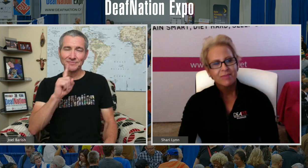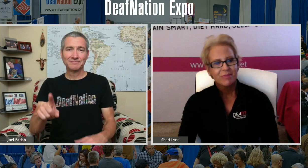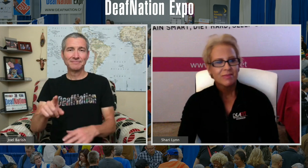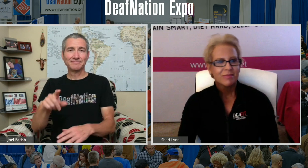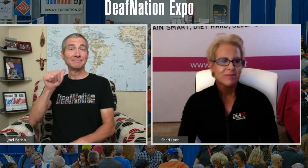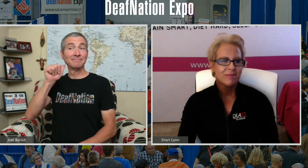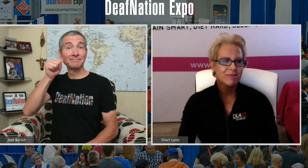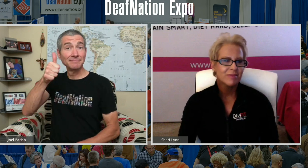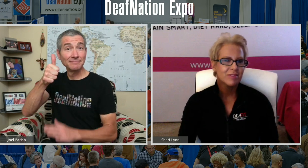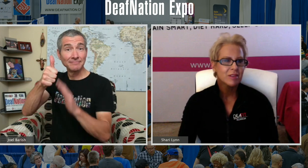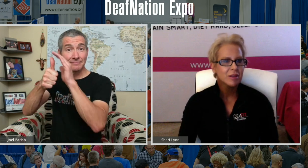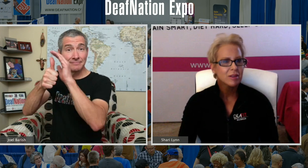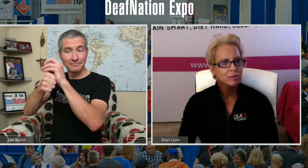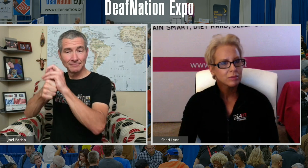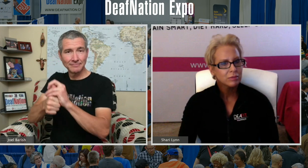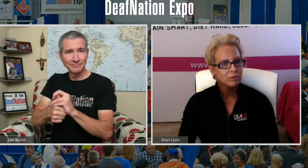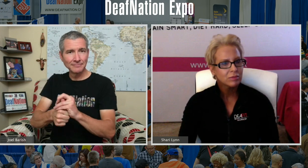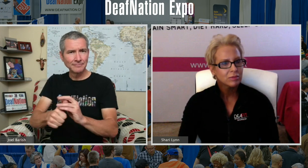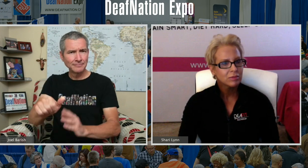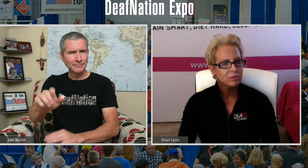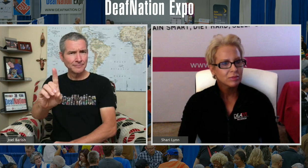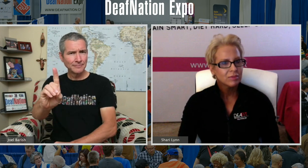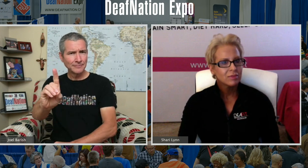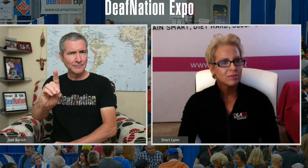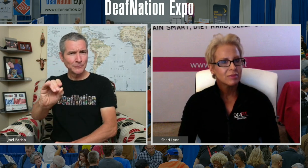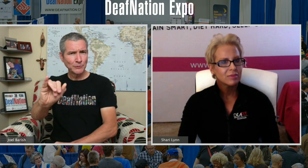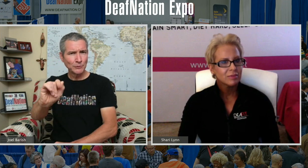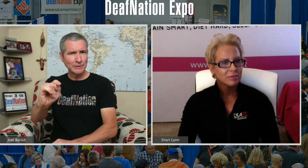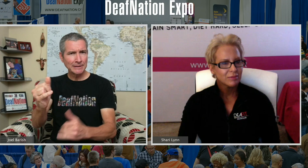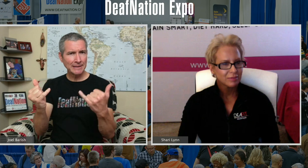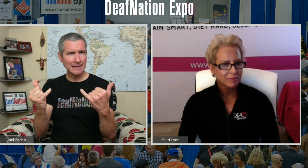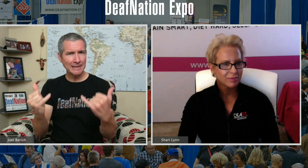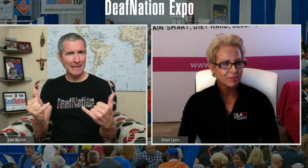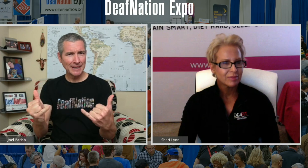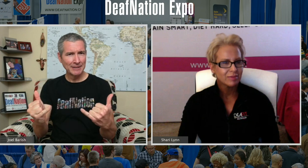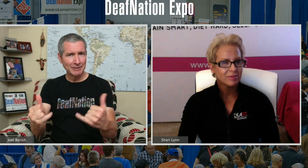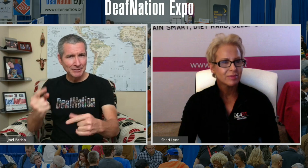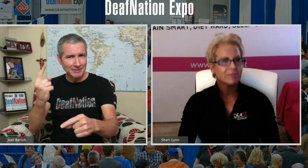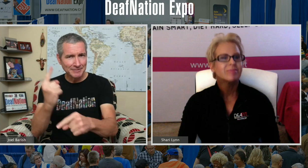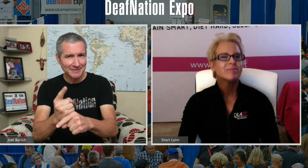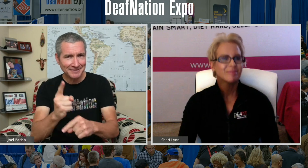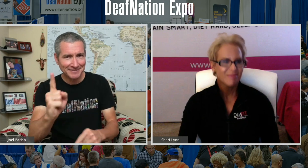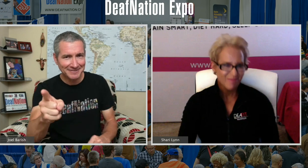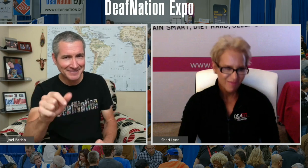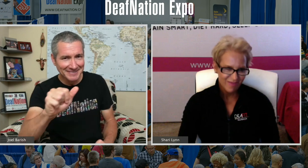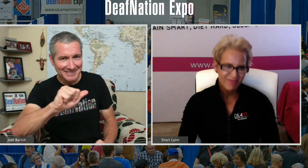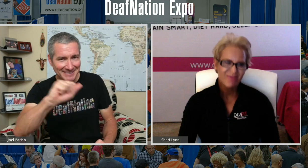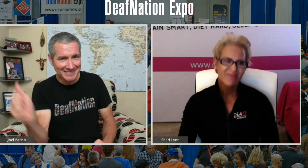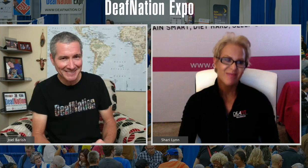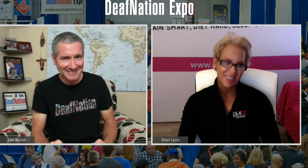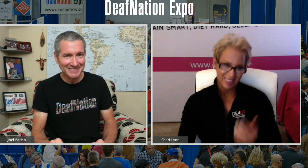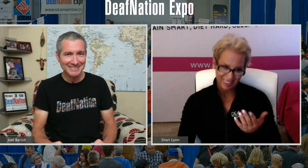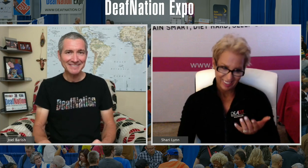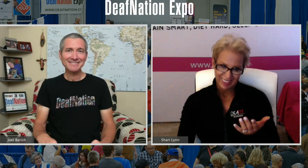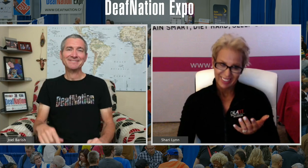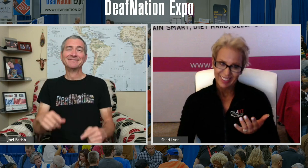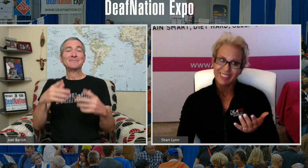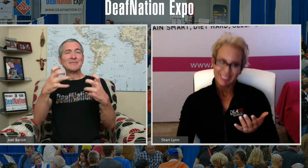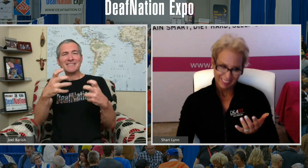True. It’s not “tomorrow”. Do it now. Right, Shari?